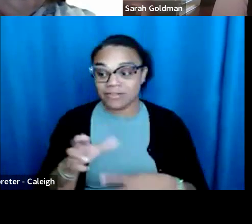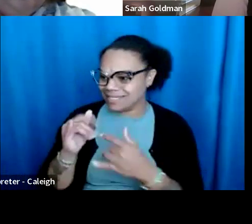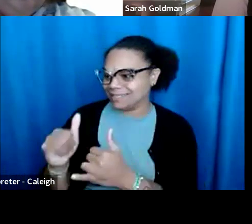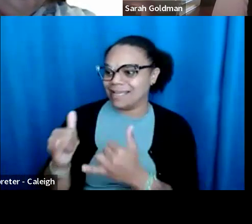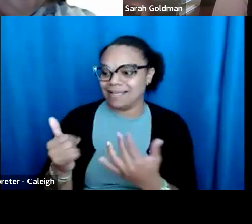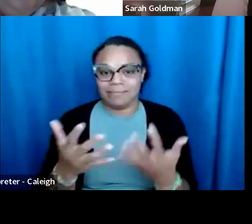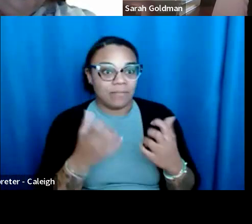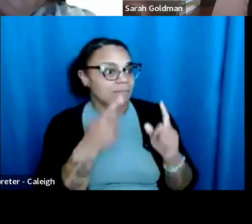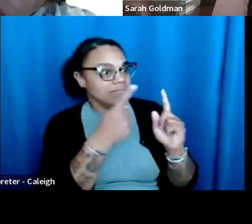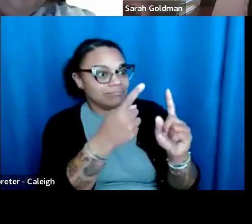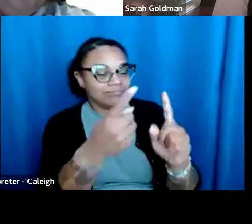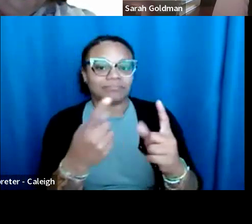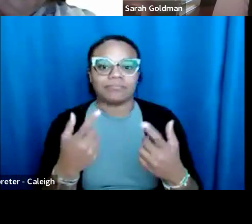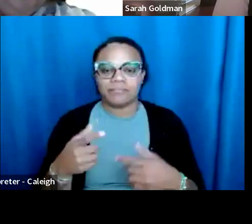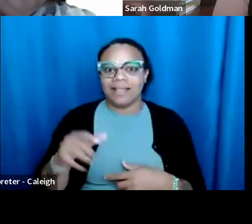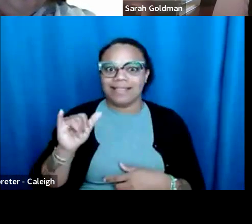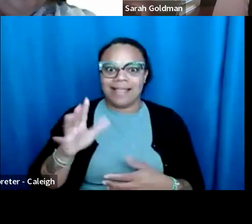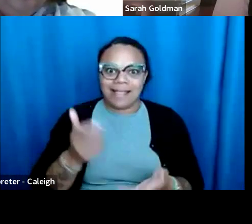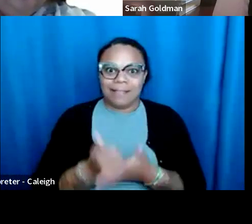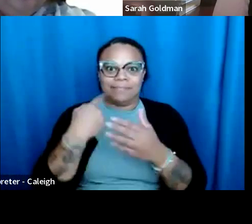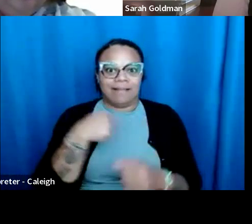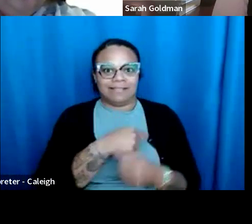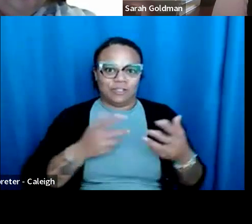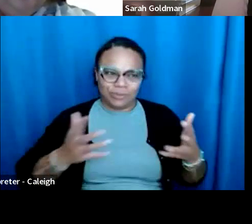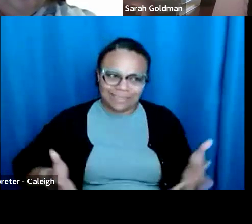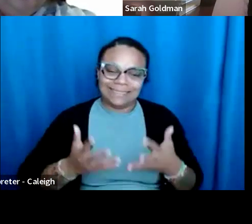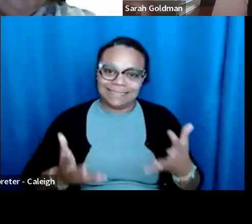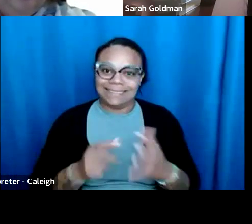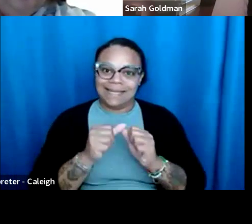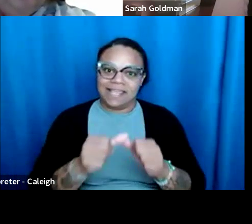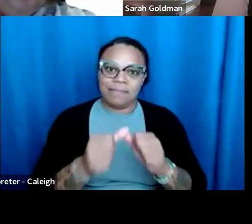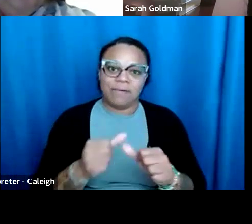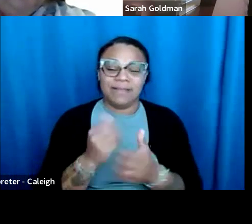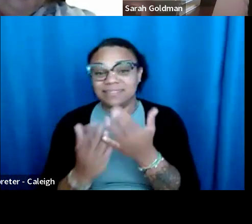helps kind of spur us on in this work, and keeps me going on the days that I just feel discouraged